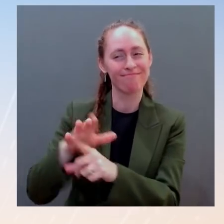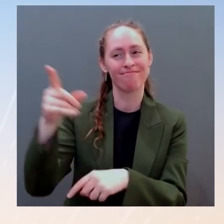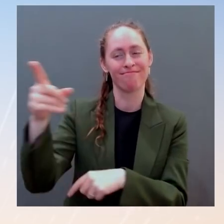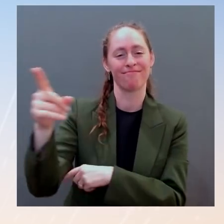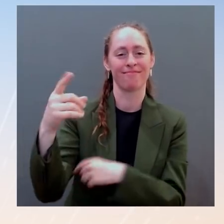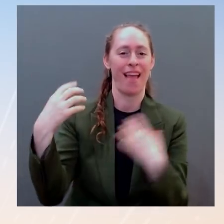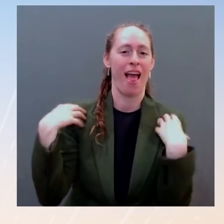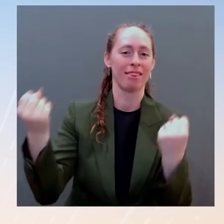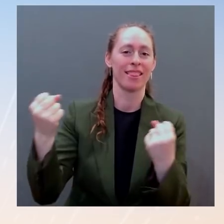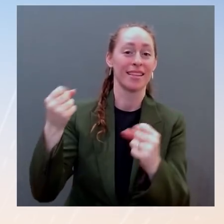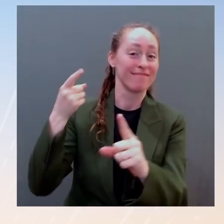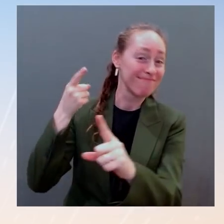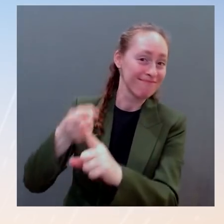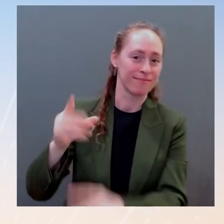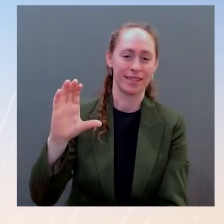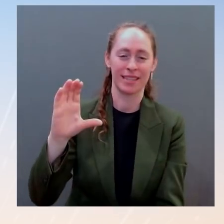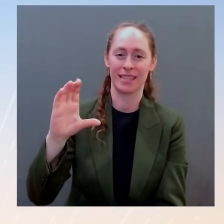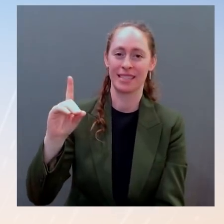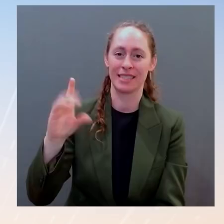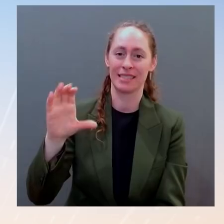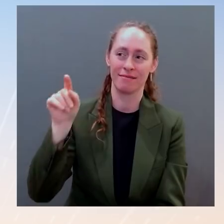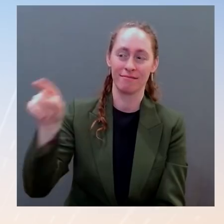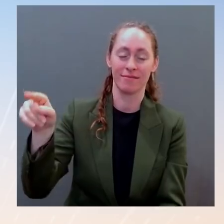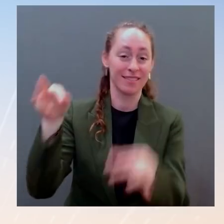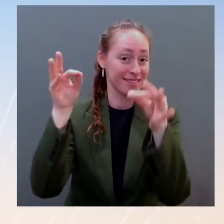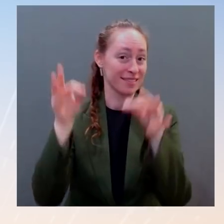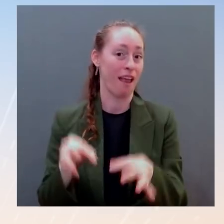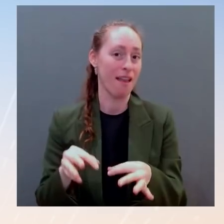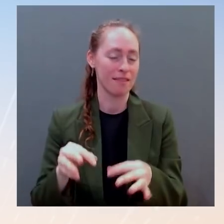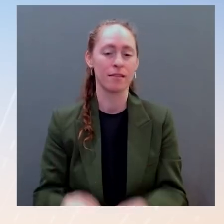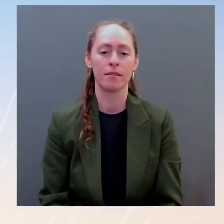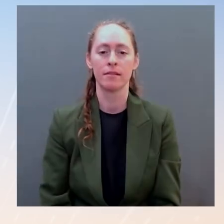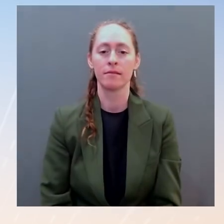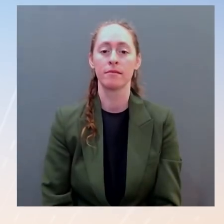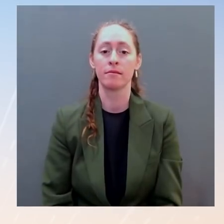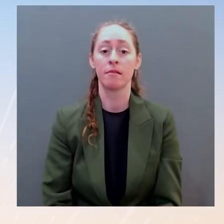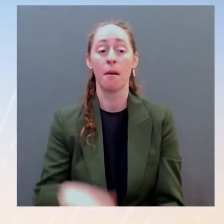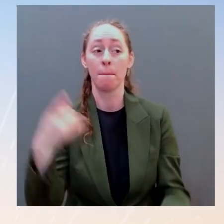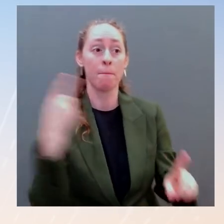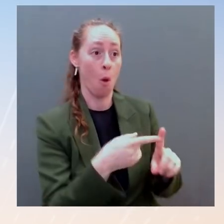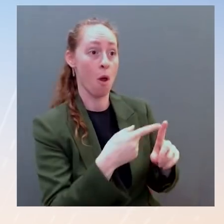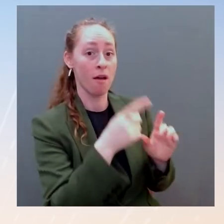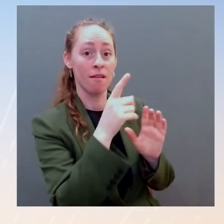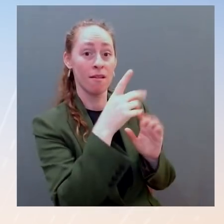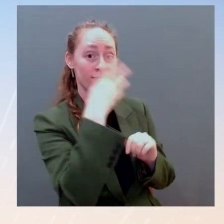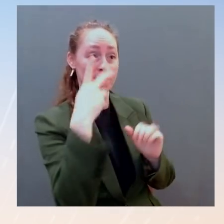And maybe this is a reminder of that. The Press: Whenever the administration has been asked about immigration reform, the answer seems to be the President